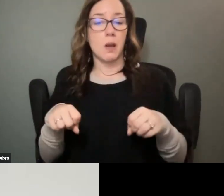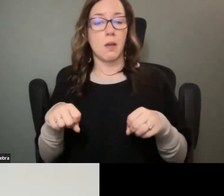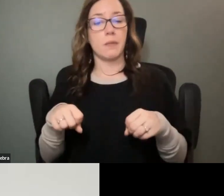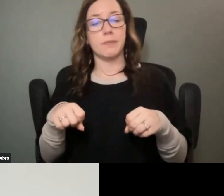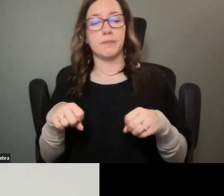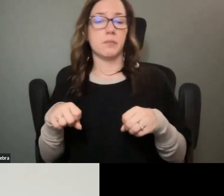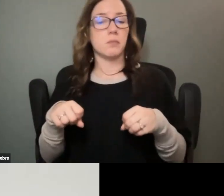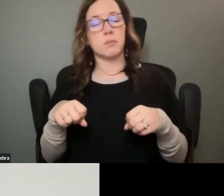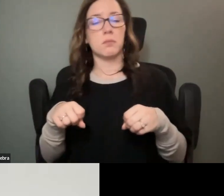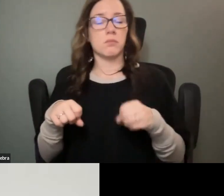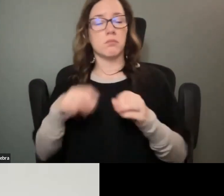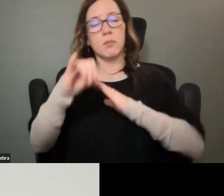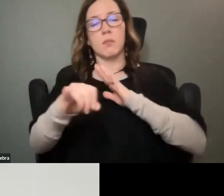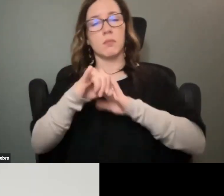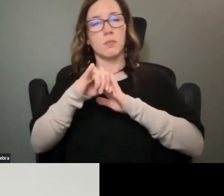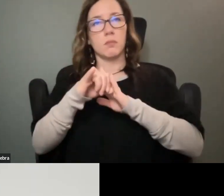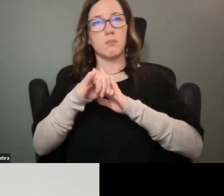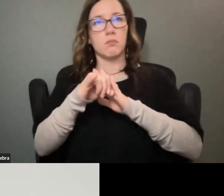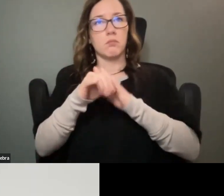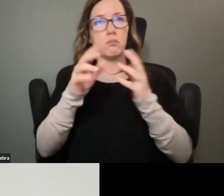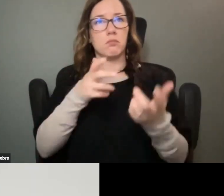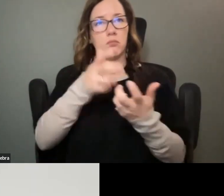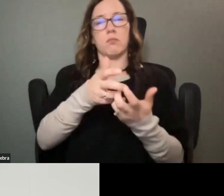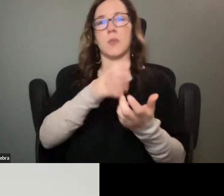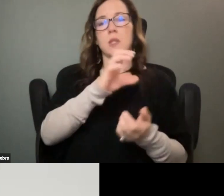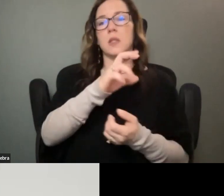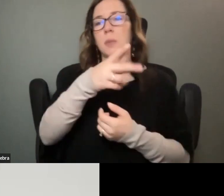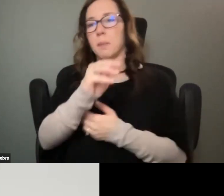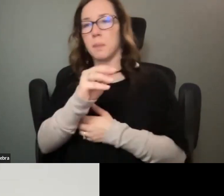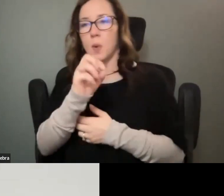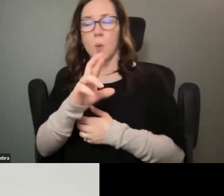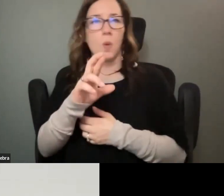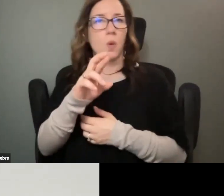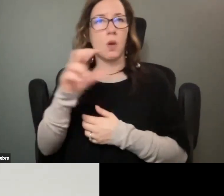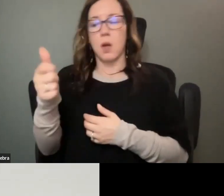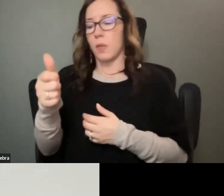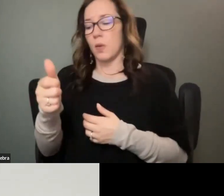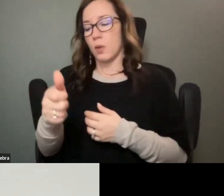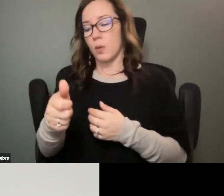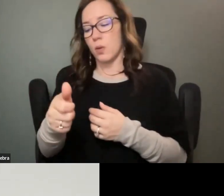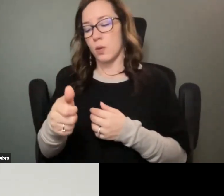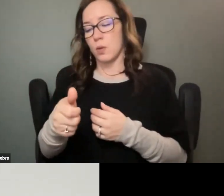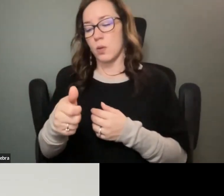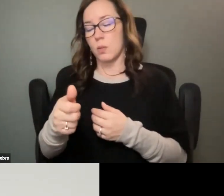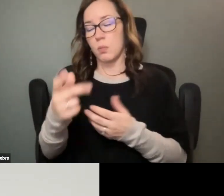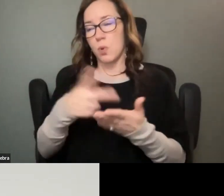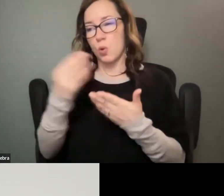identify suitability of your proposal to CPPM or any of the other programs at